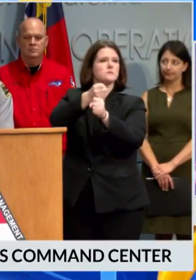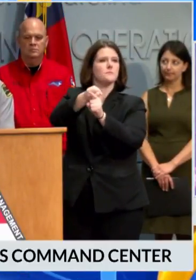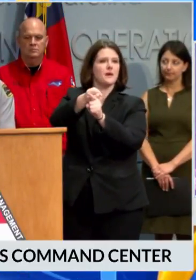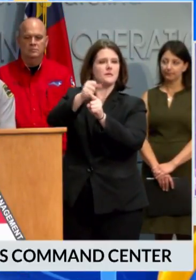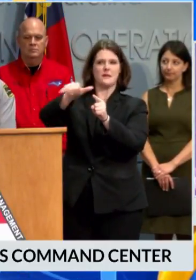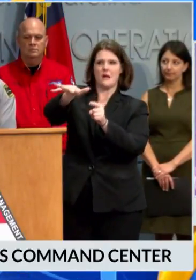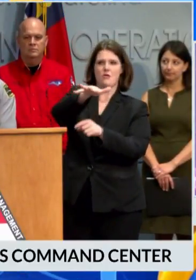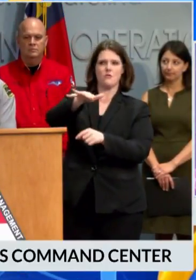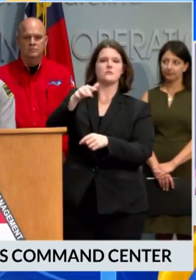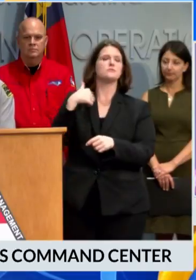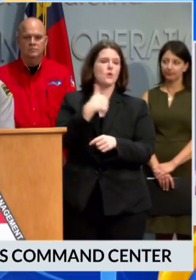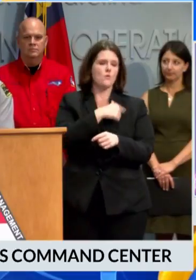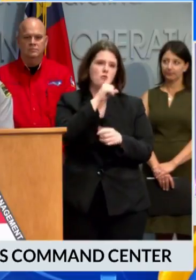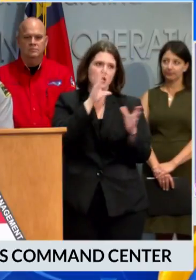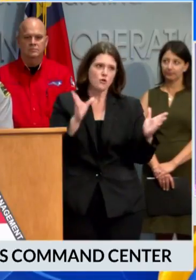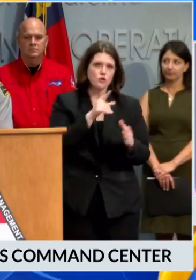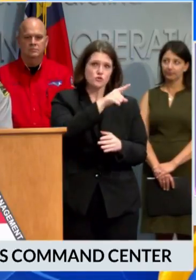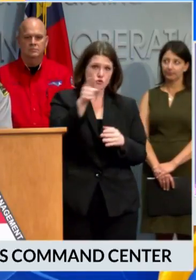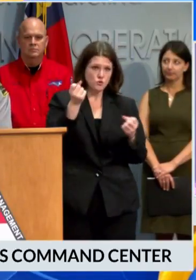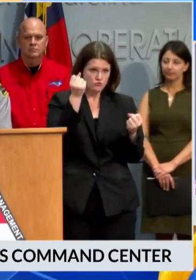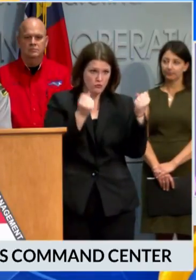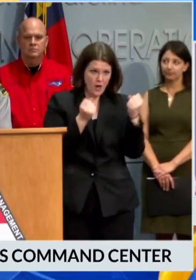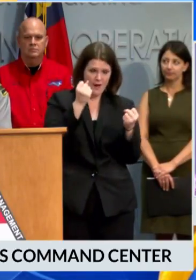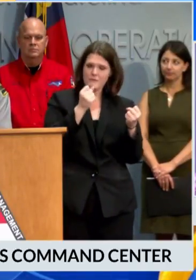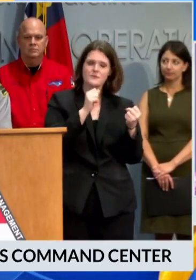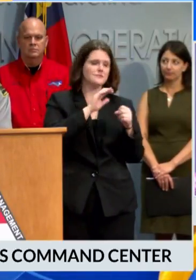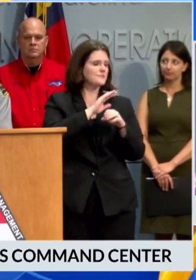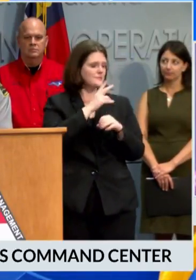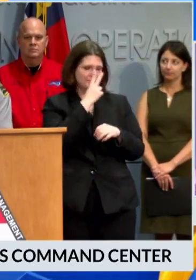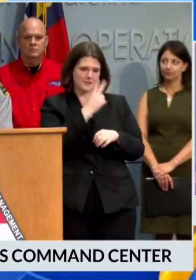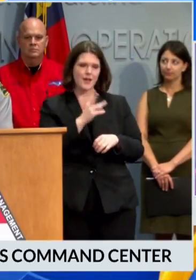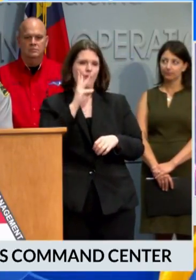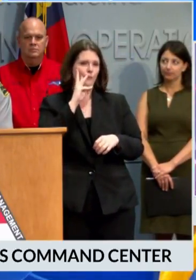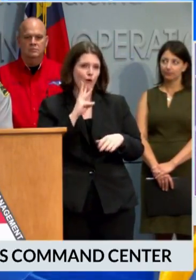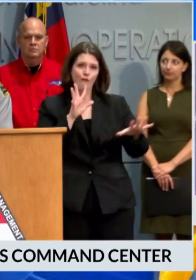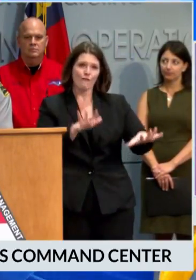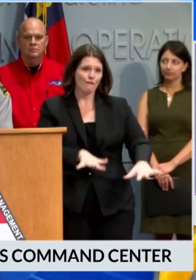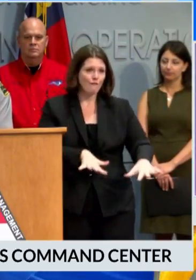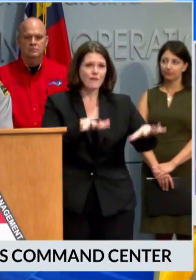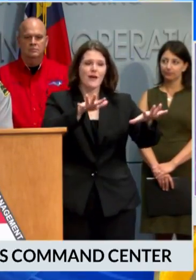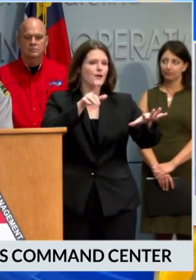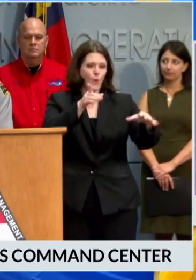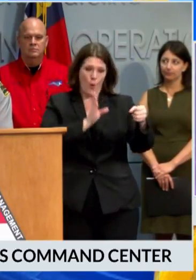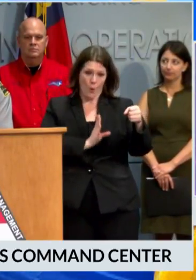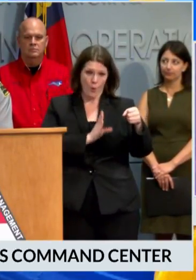THESE ARE THE TROOPS THAT ENCOMPASS THE MOST EFFECTIVE STORM AREAS.